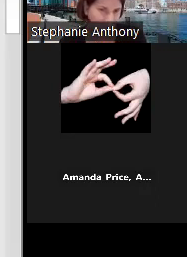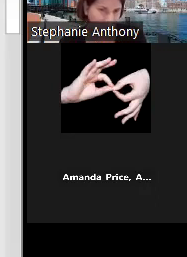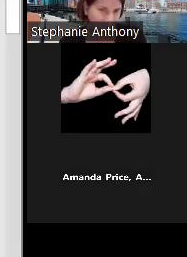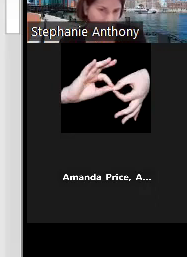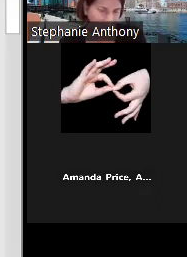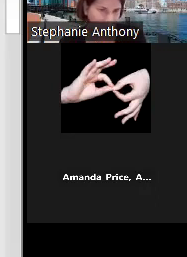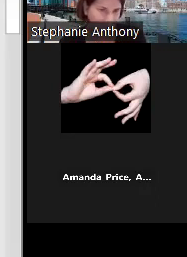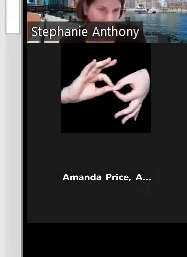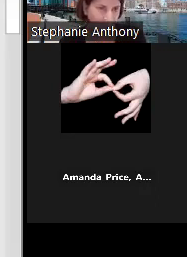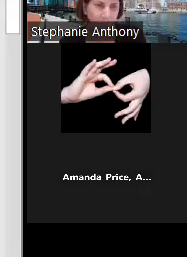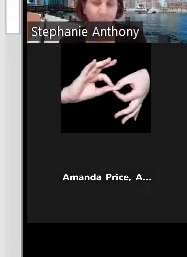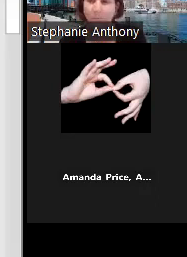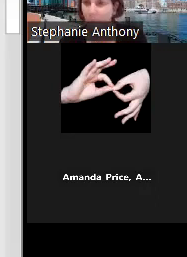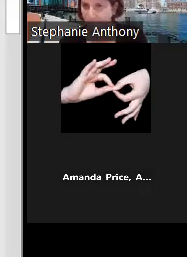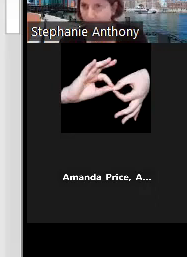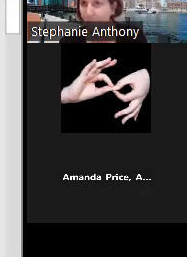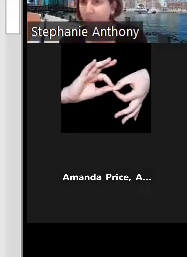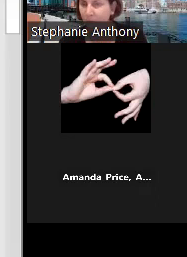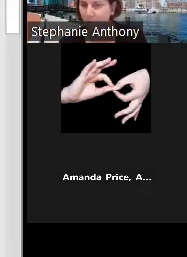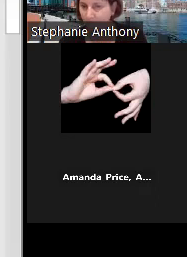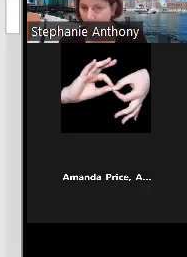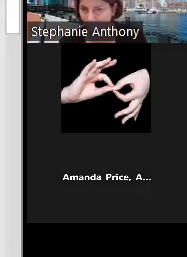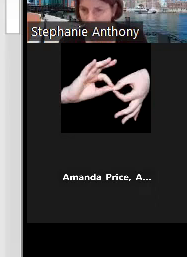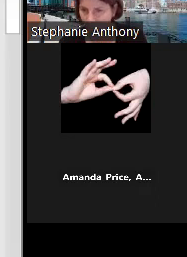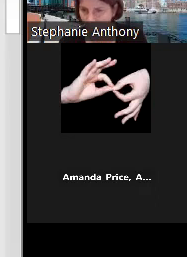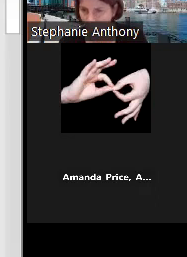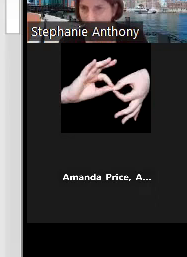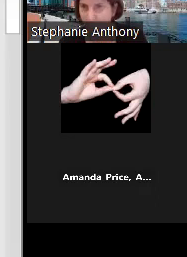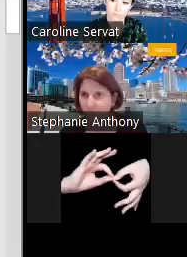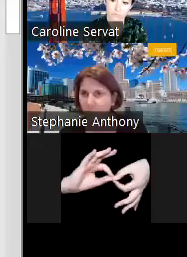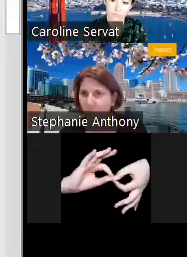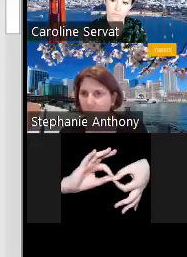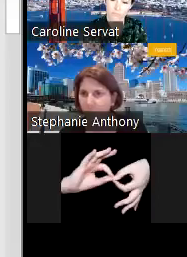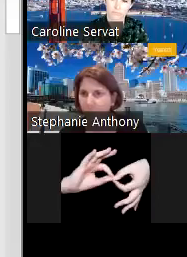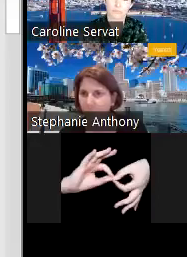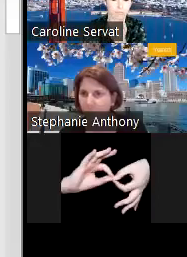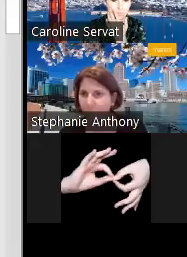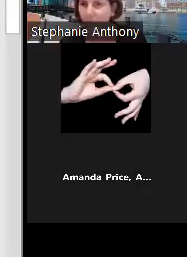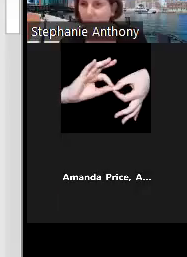the partnership as well I have a question about that so obviously the attention on older adults